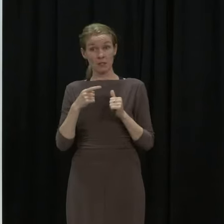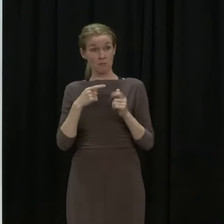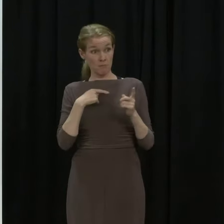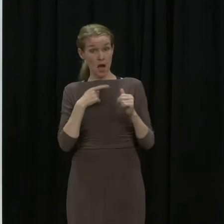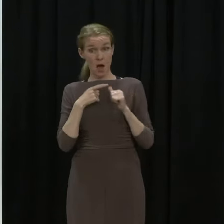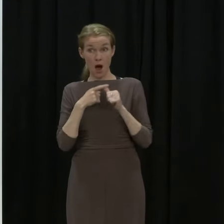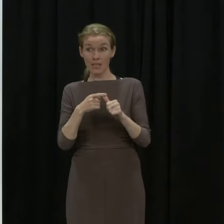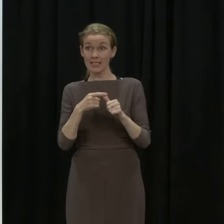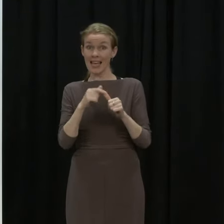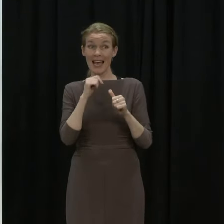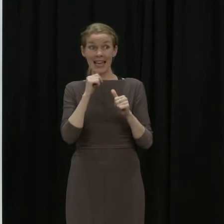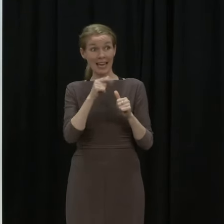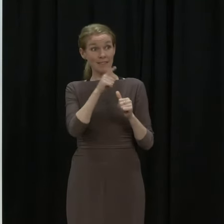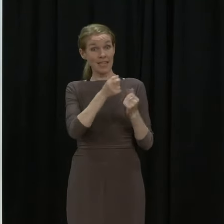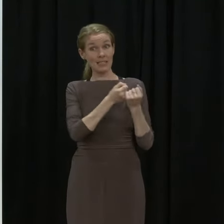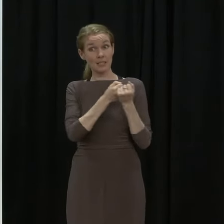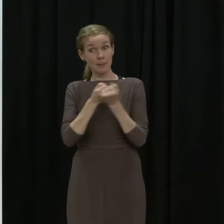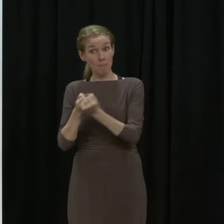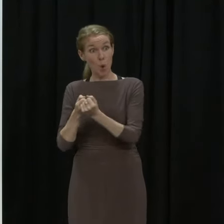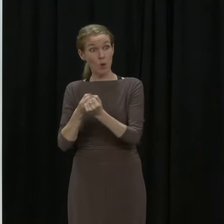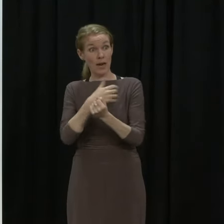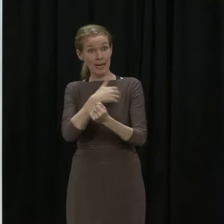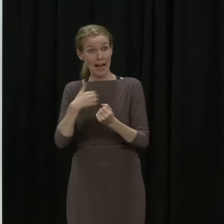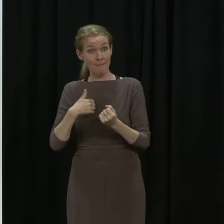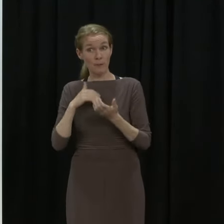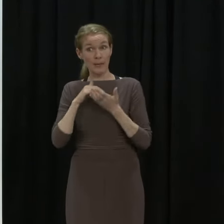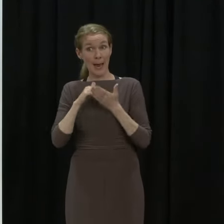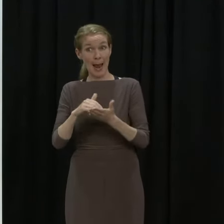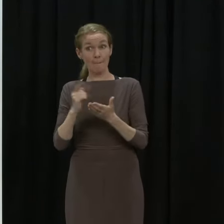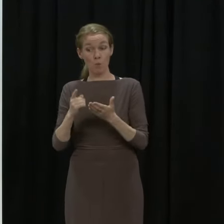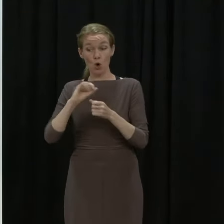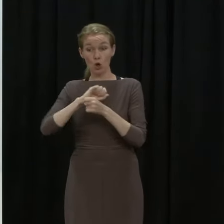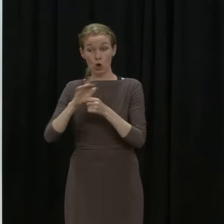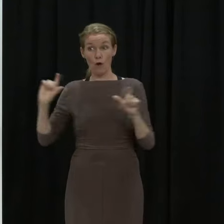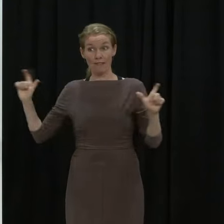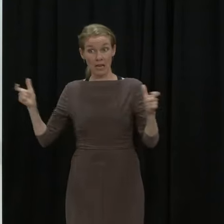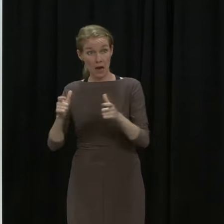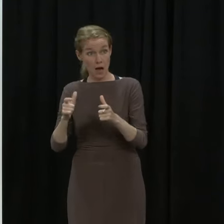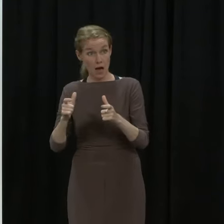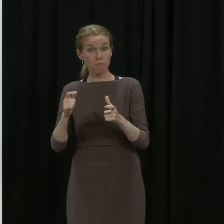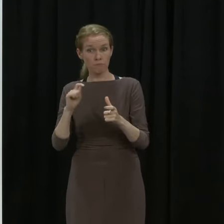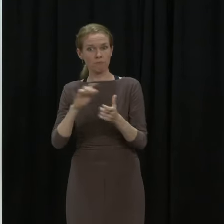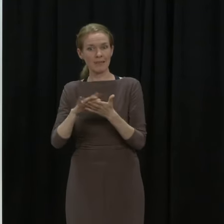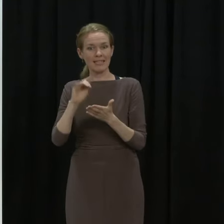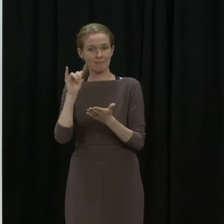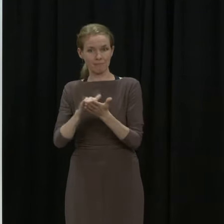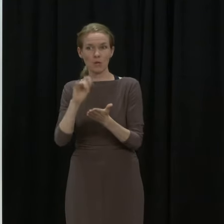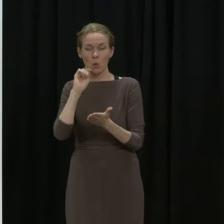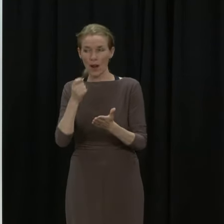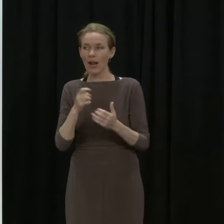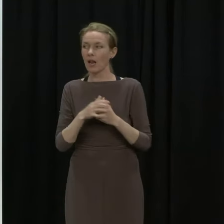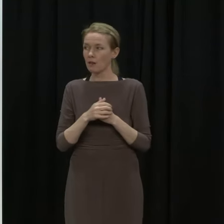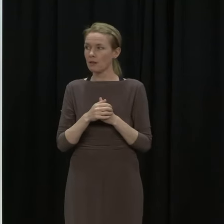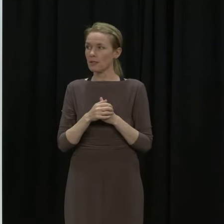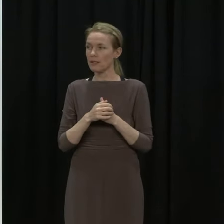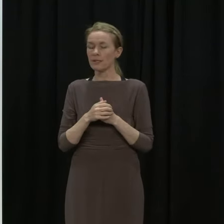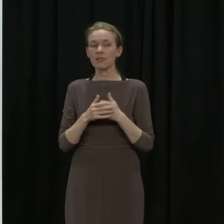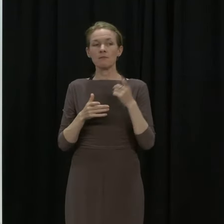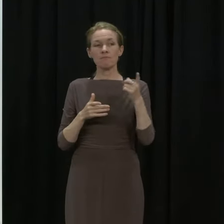We will work together on a system to make sure the